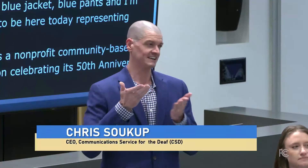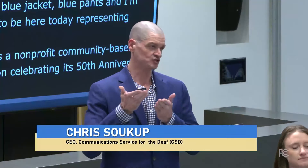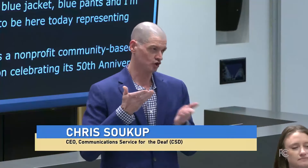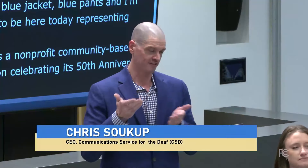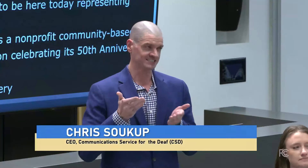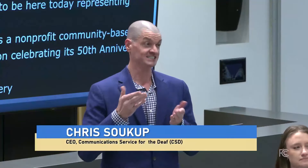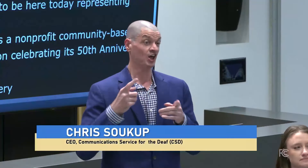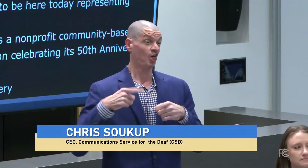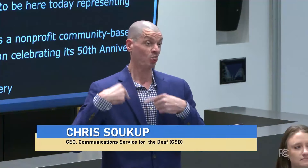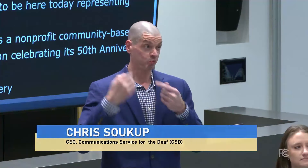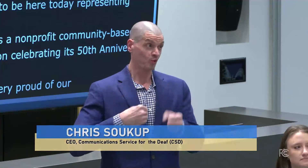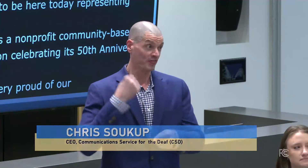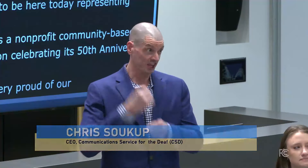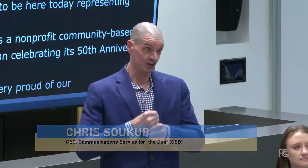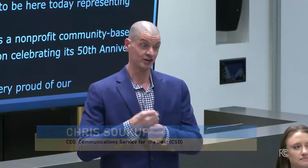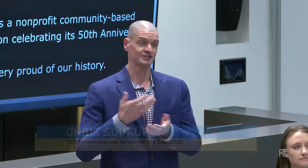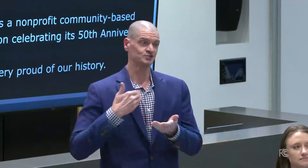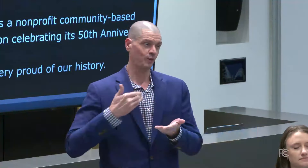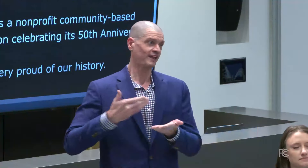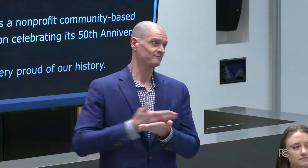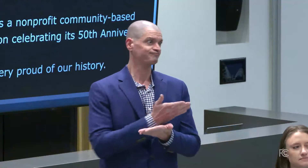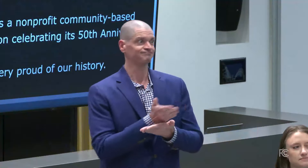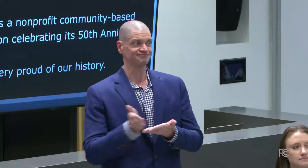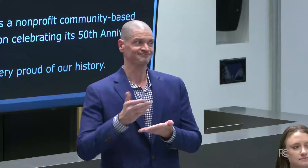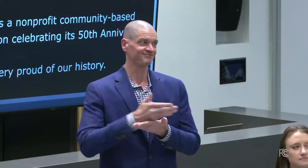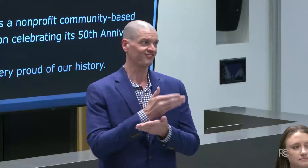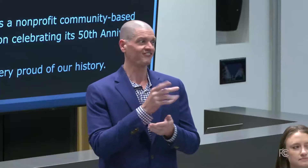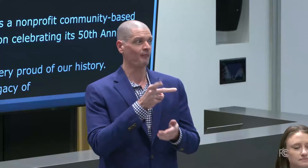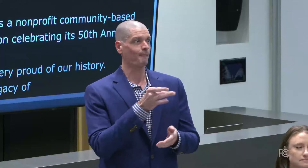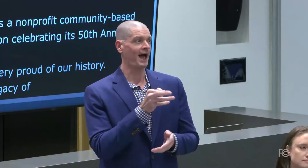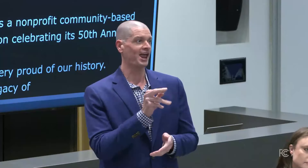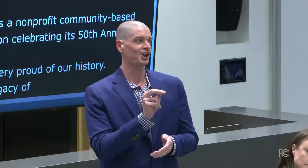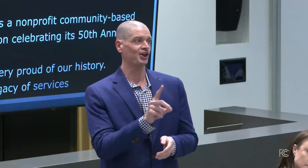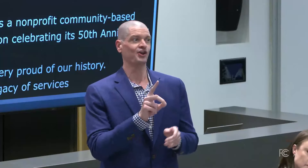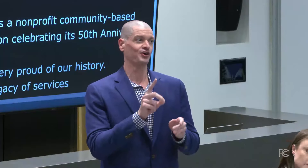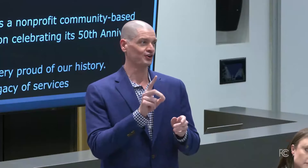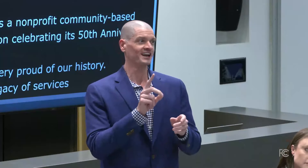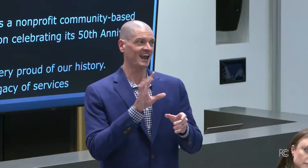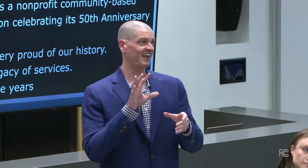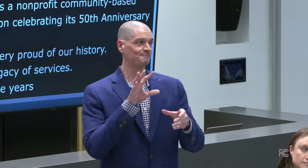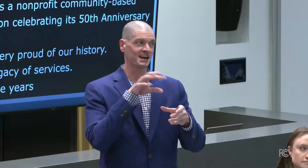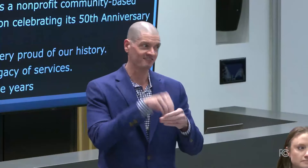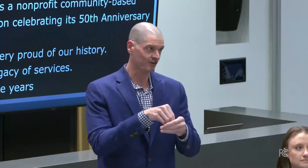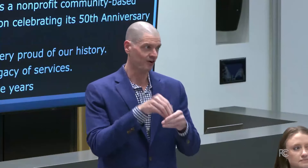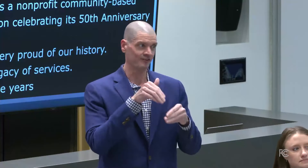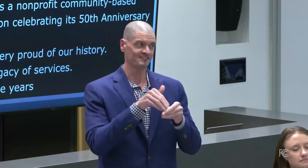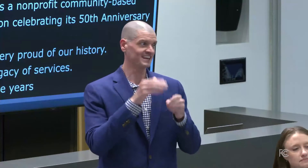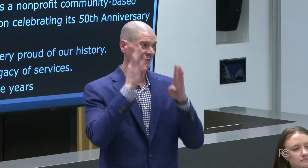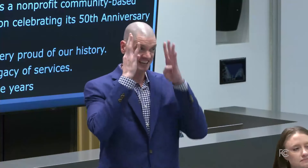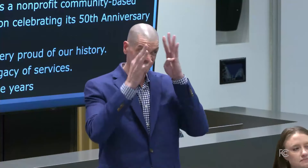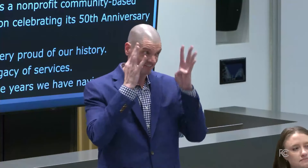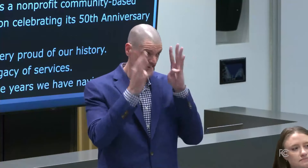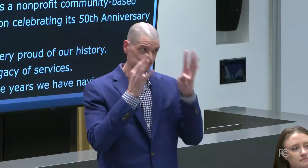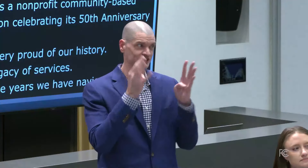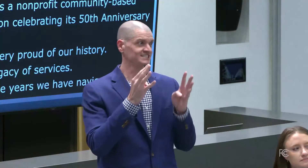CELEBRATING ITS 50TH ANNIVERSARY NEXT YEAR. SO WE'RE VERY PROUD OF OUR HISTORY.